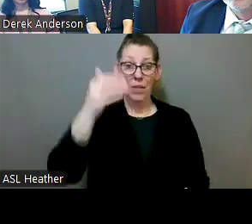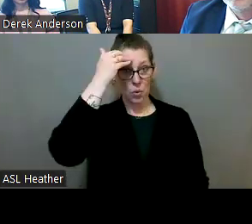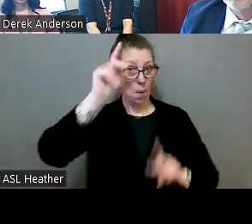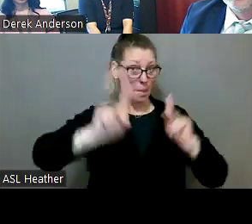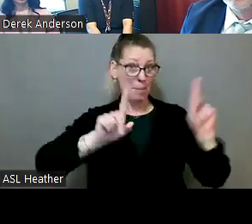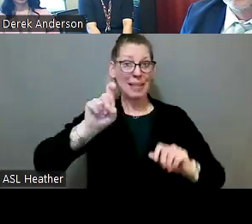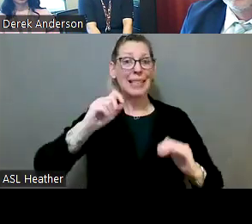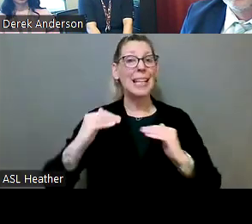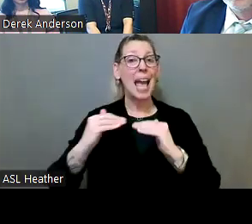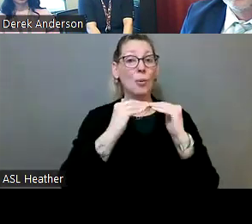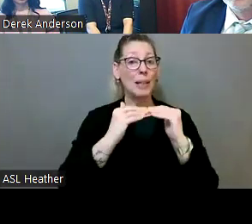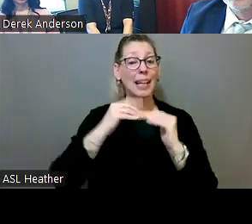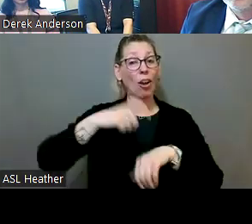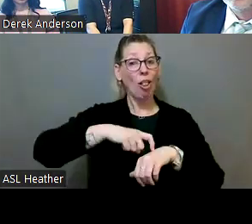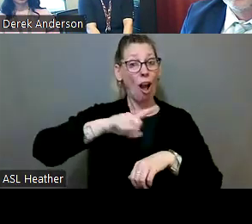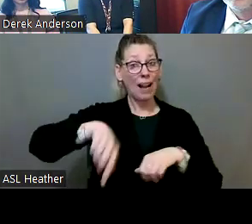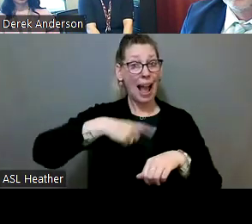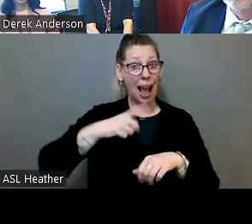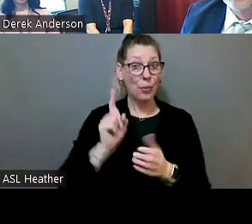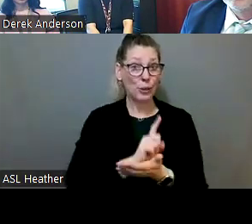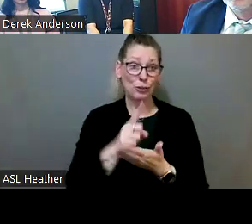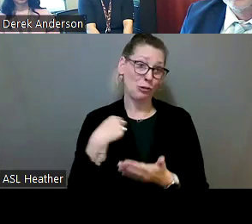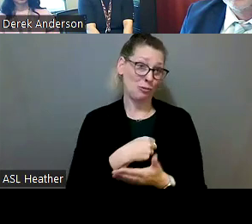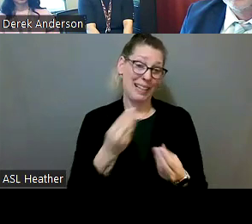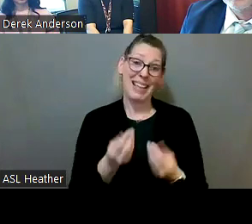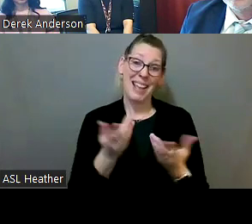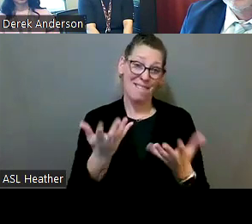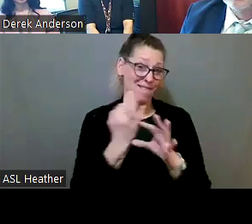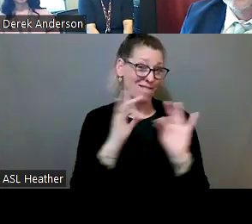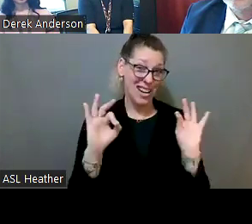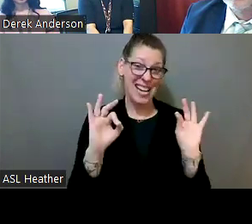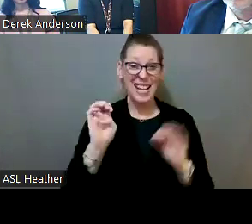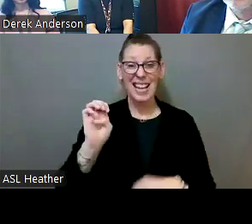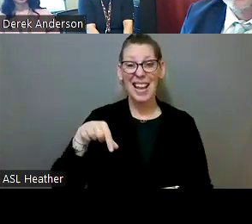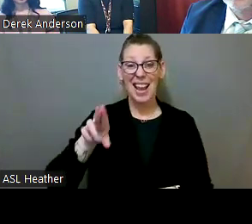clock hours we can give free Equity clock hours so um that's an opportunity for you